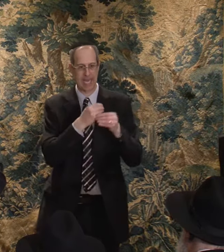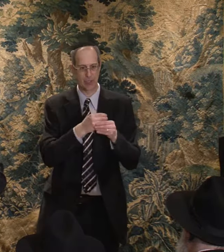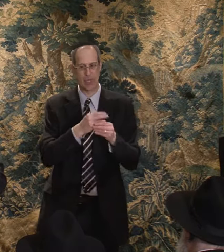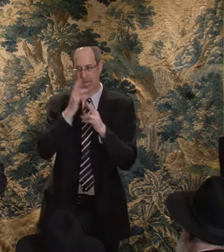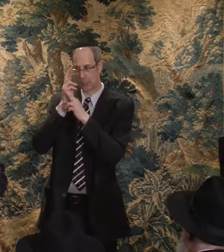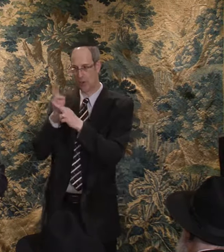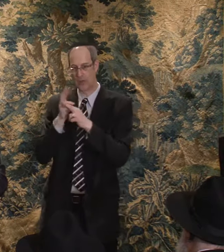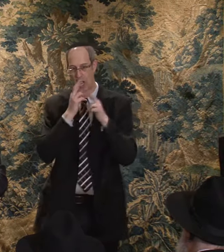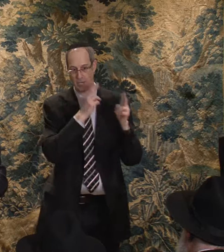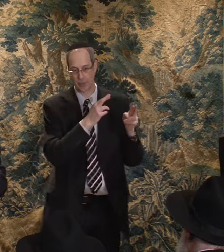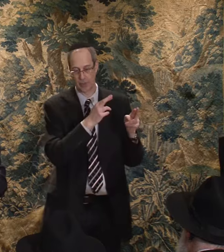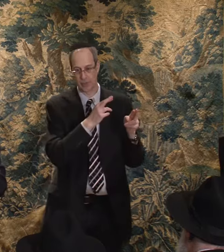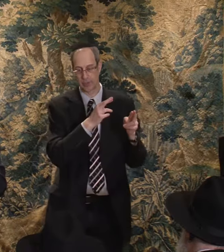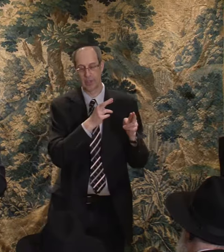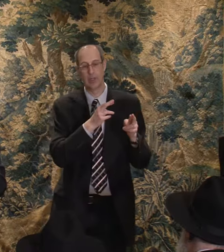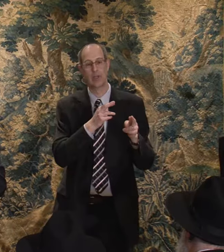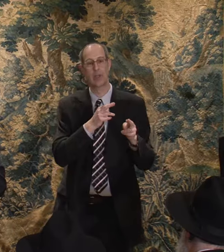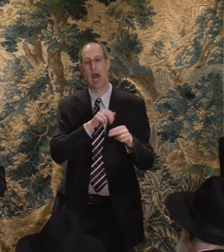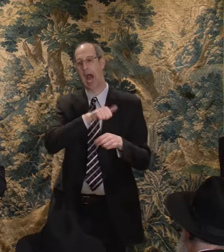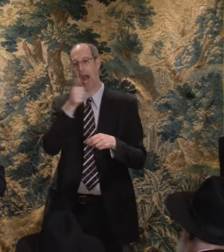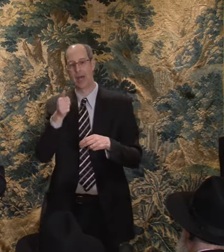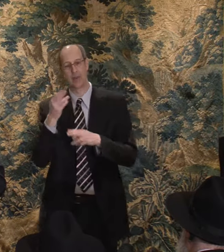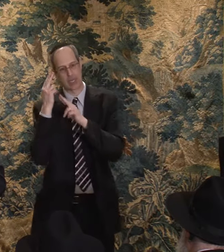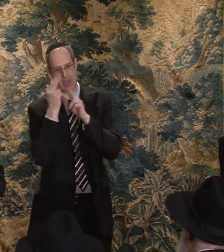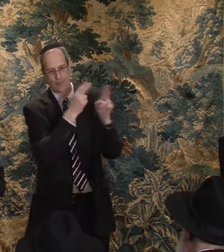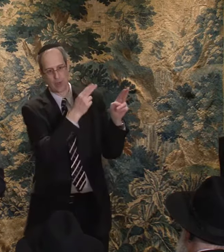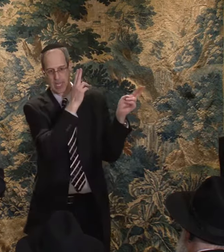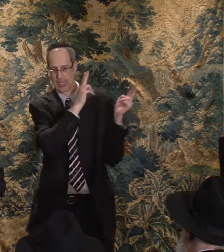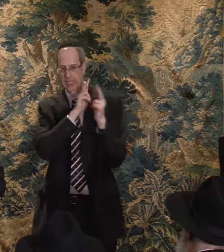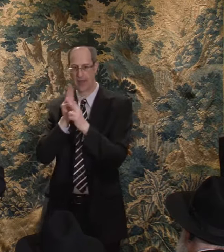others others not going to give it to you as well and I just want to end just